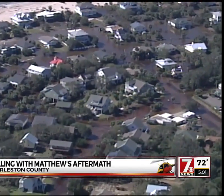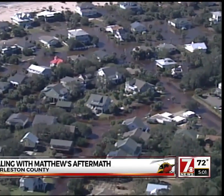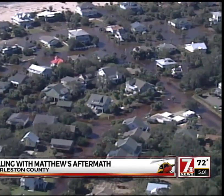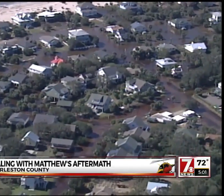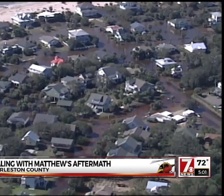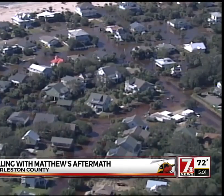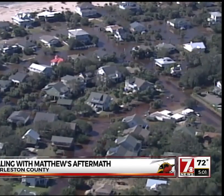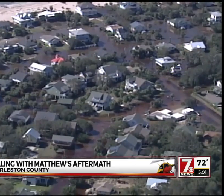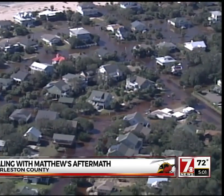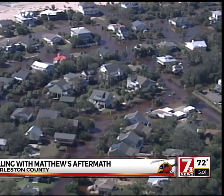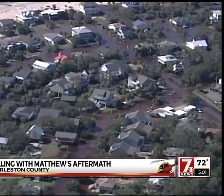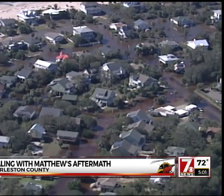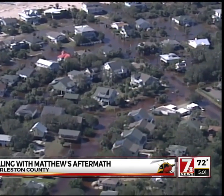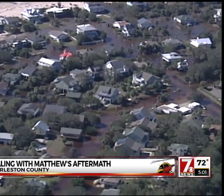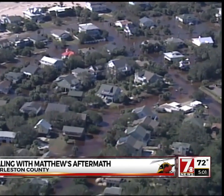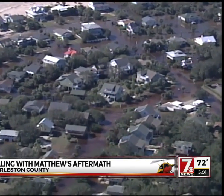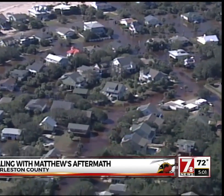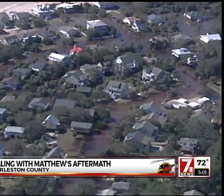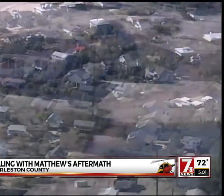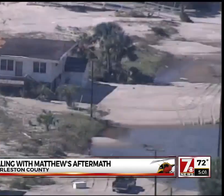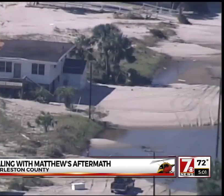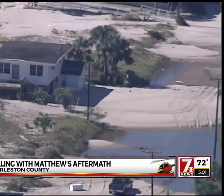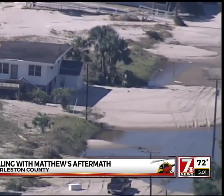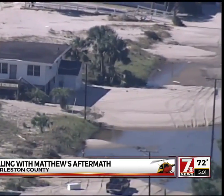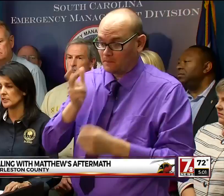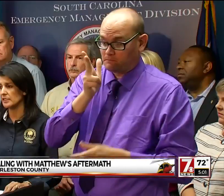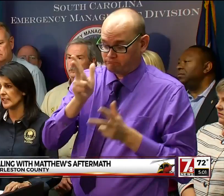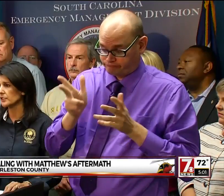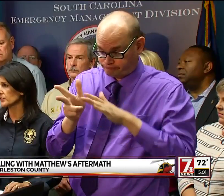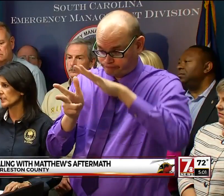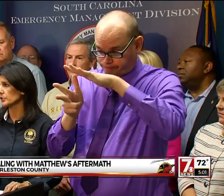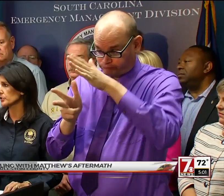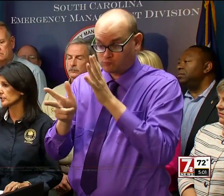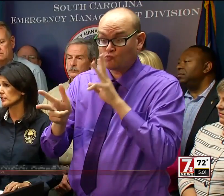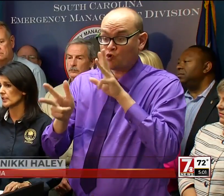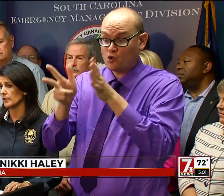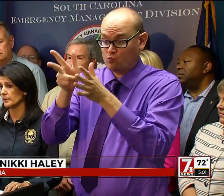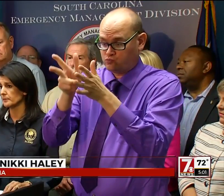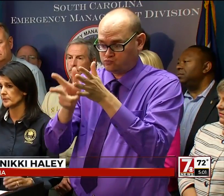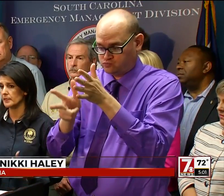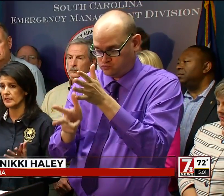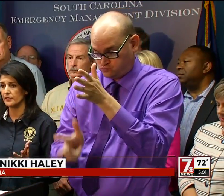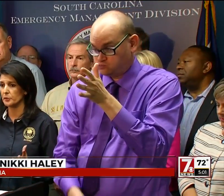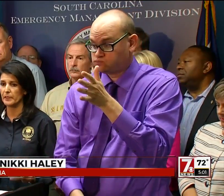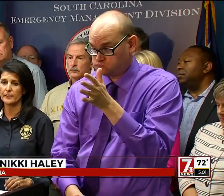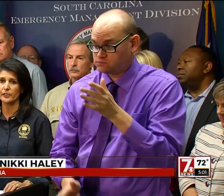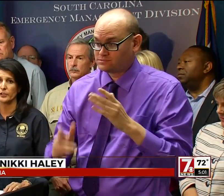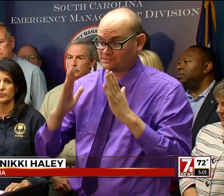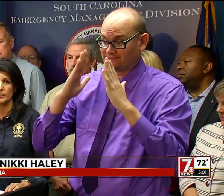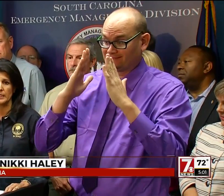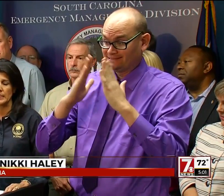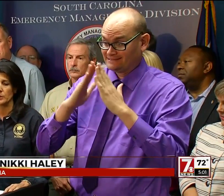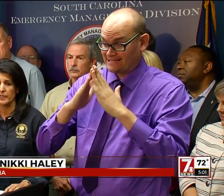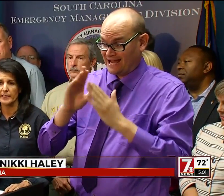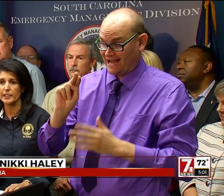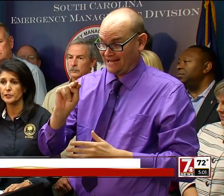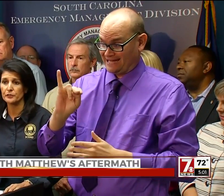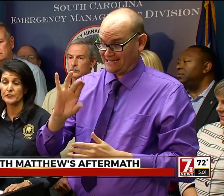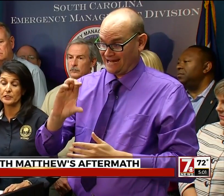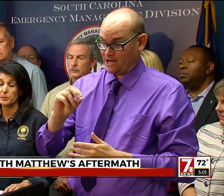HILTON HUNT AND HEART ISLANDS REMAIN LOEZED AND ARE NOT ACCESSIBLE. GOVERNOR NIKKI HALEY FLEW OVER FLORENCE WHERE THERE'S FLOODING AS BAD AS LAST